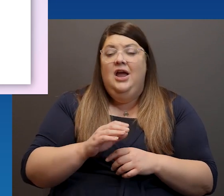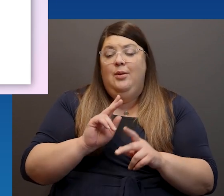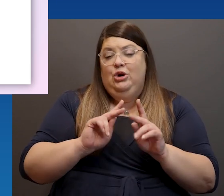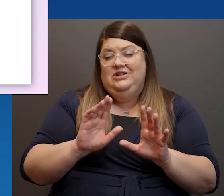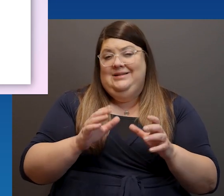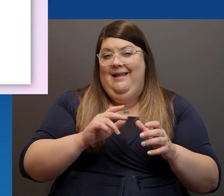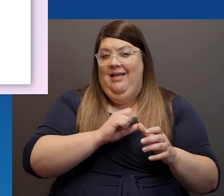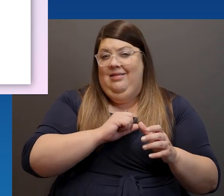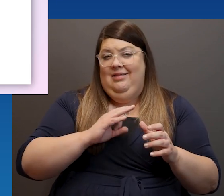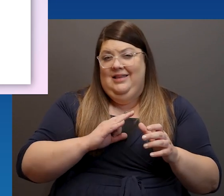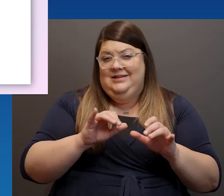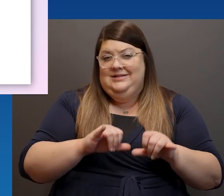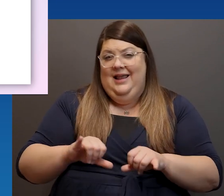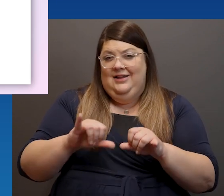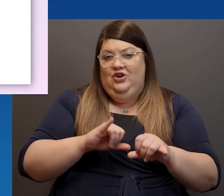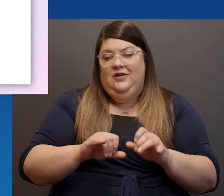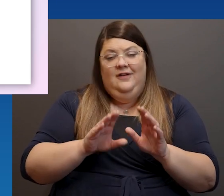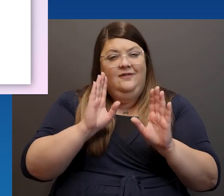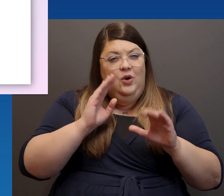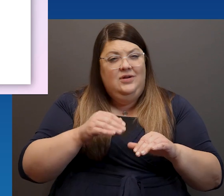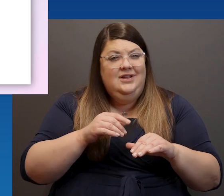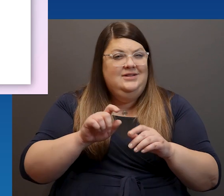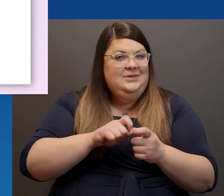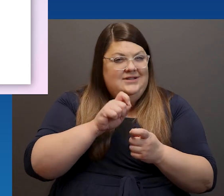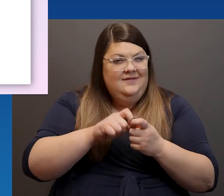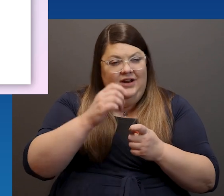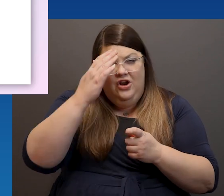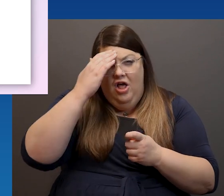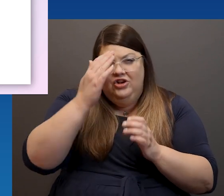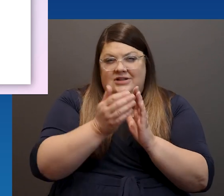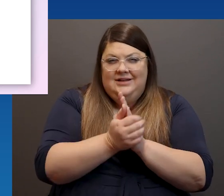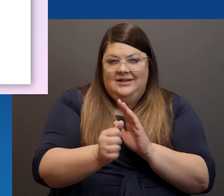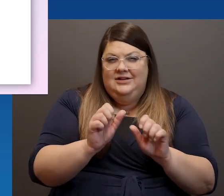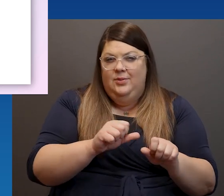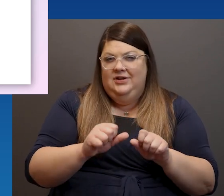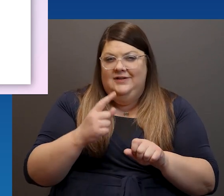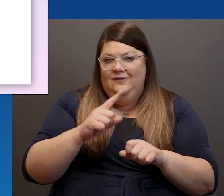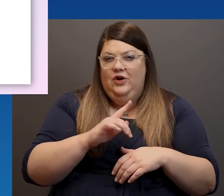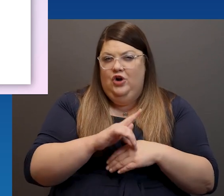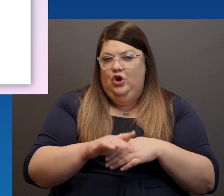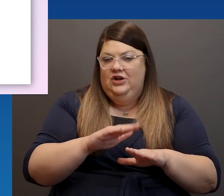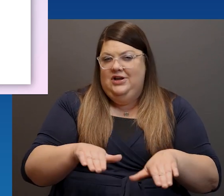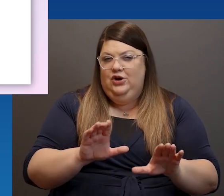on discipline-specific knowledge, skills and competencies for the early childhood workforce.